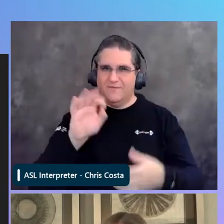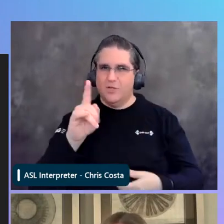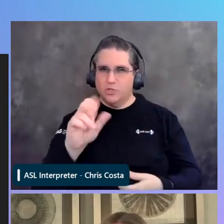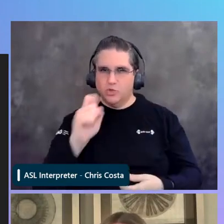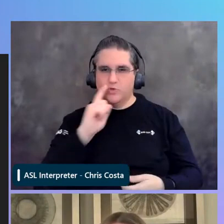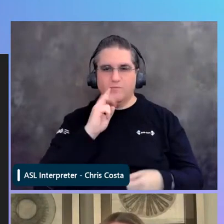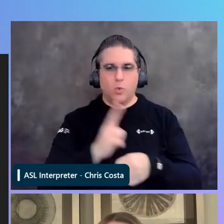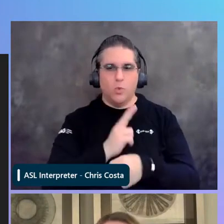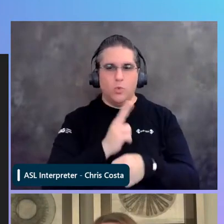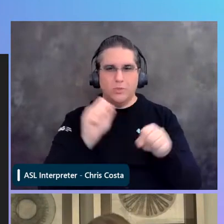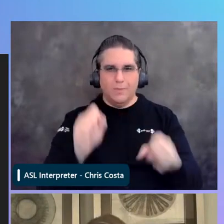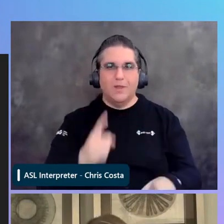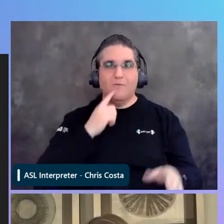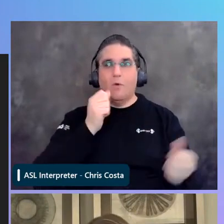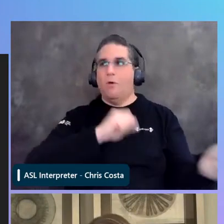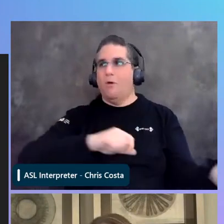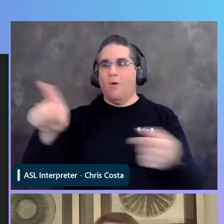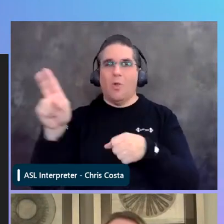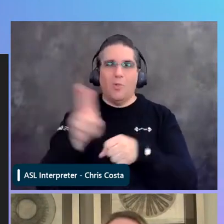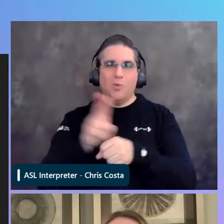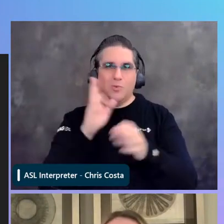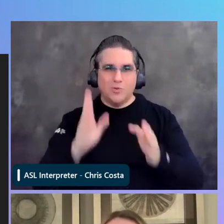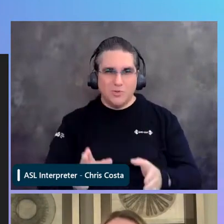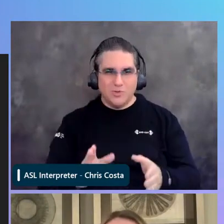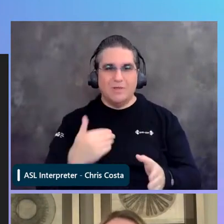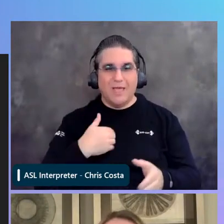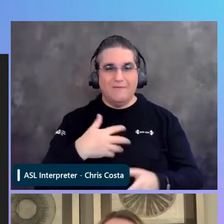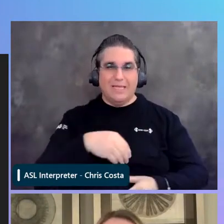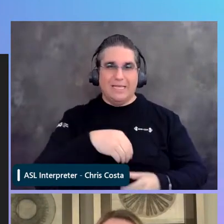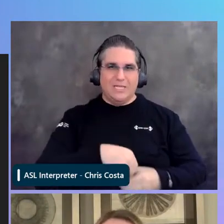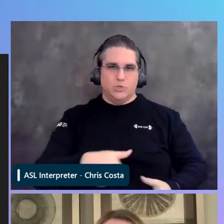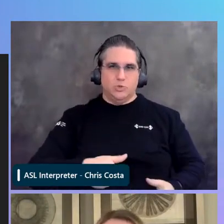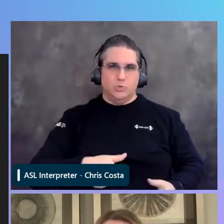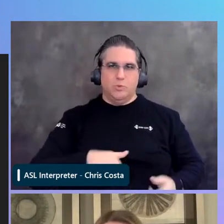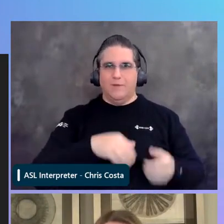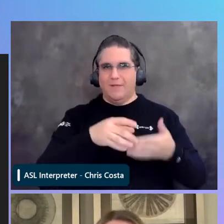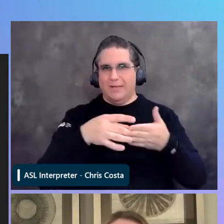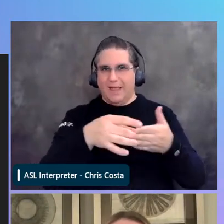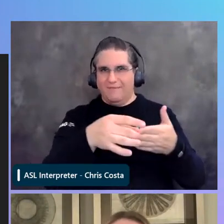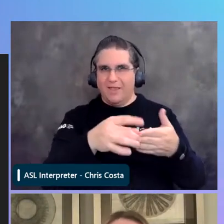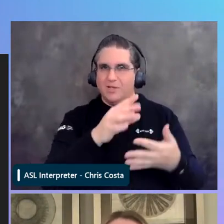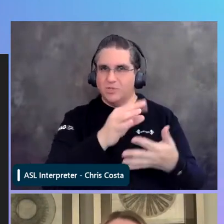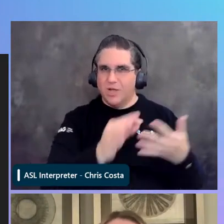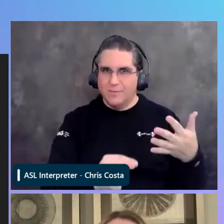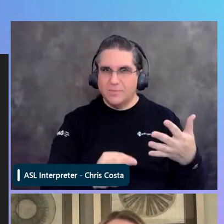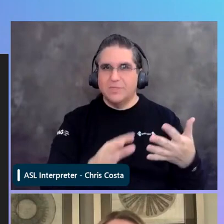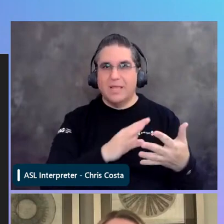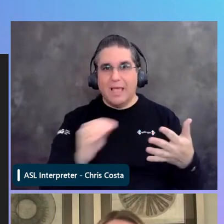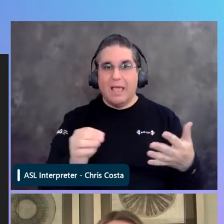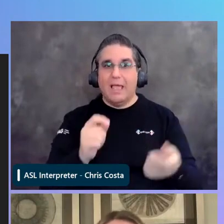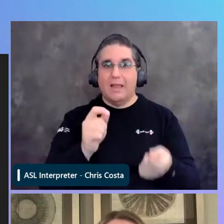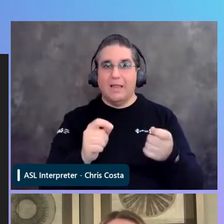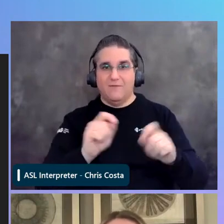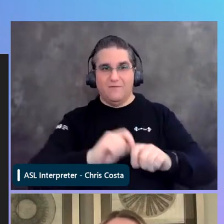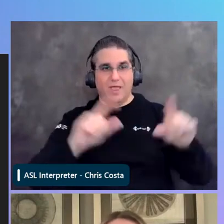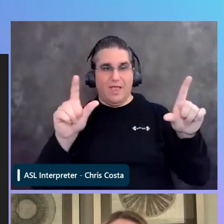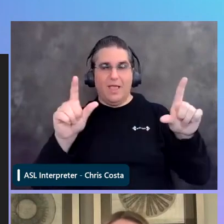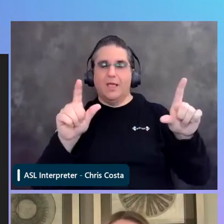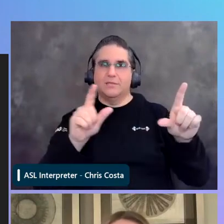all users, from intuitive navigation options to customizable interface elements. GitHub Copilot prioritizes